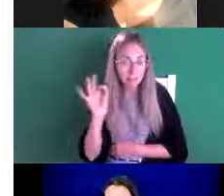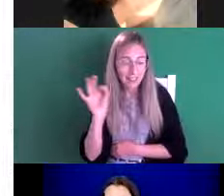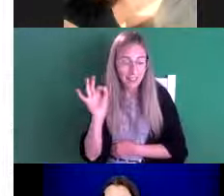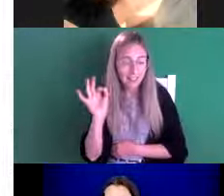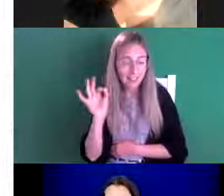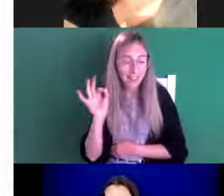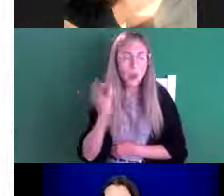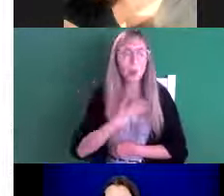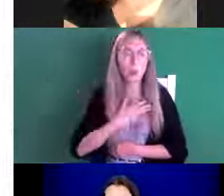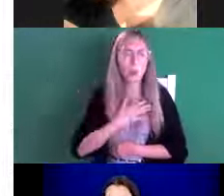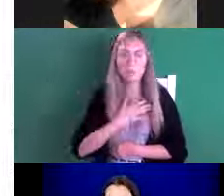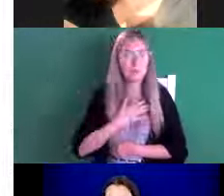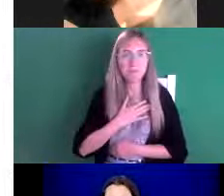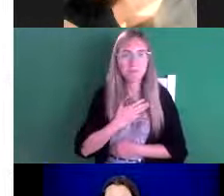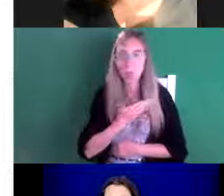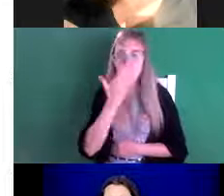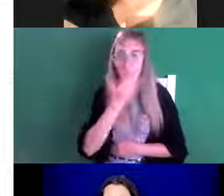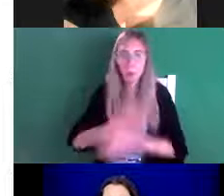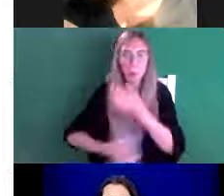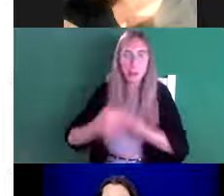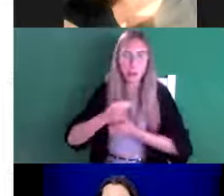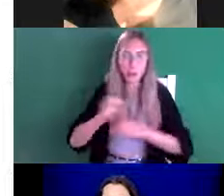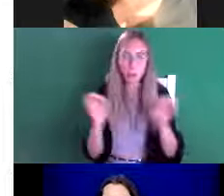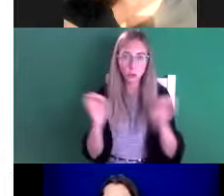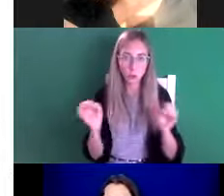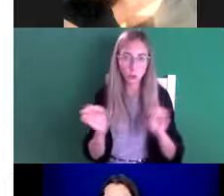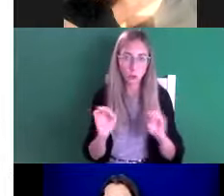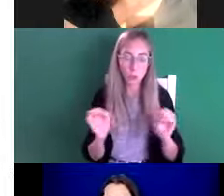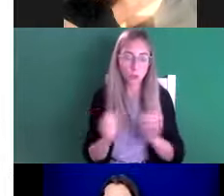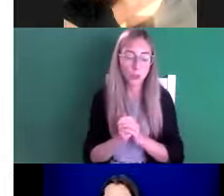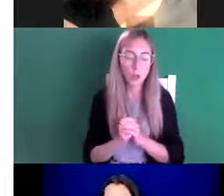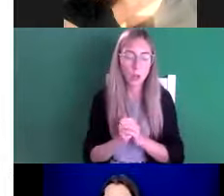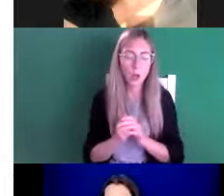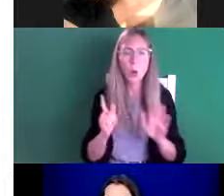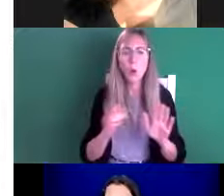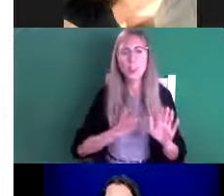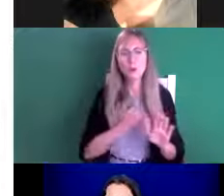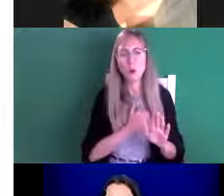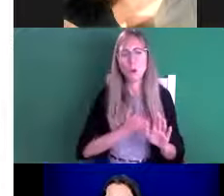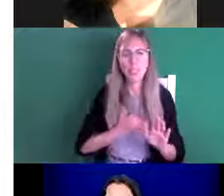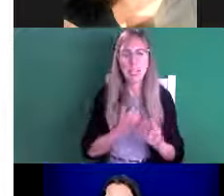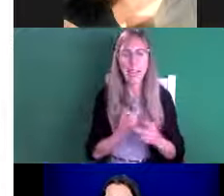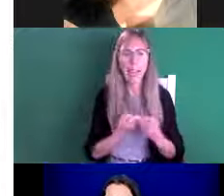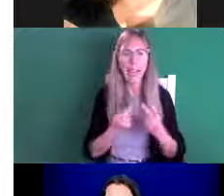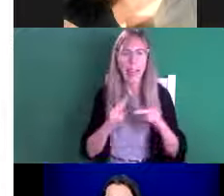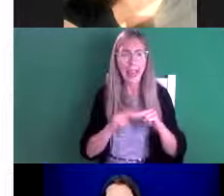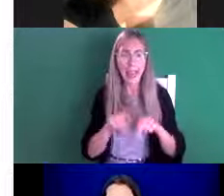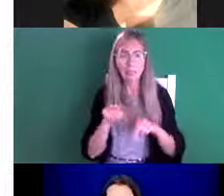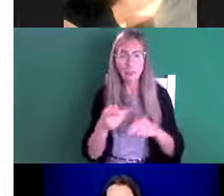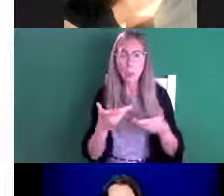no i can't see any at the moment okay i've had a technical hit so if you have just um typed anything